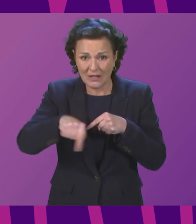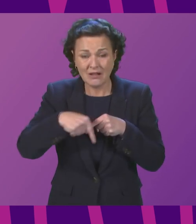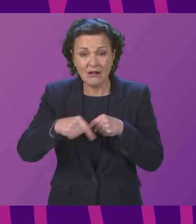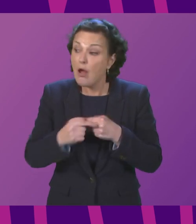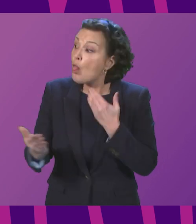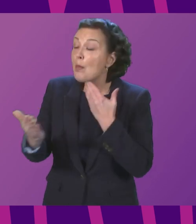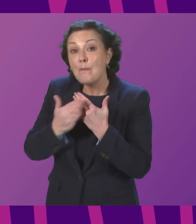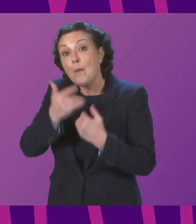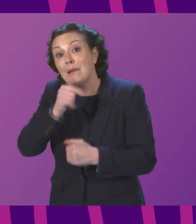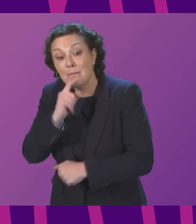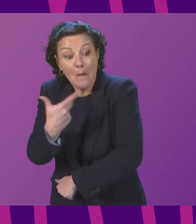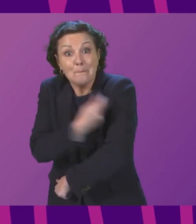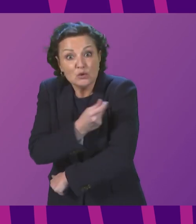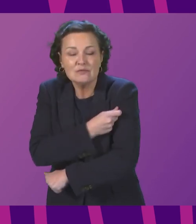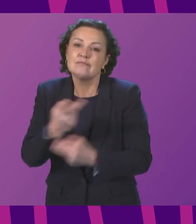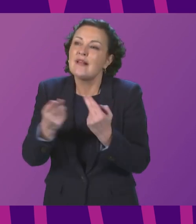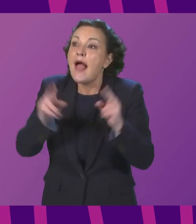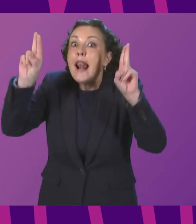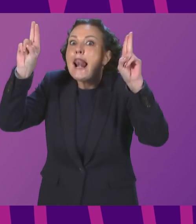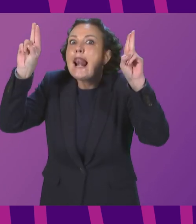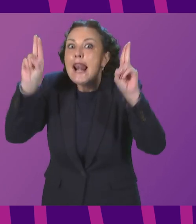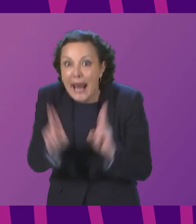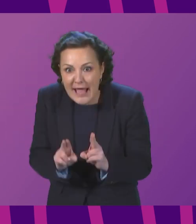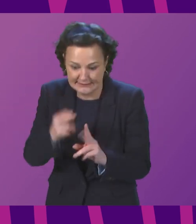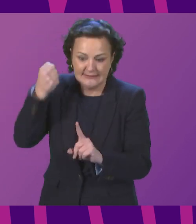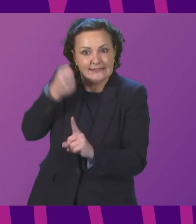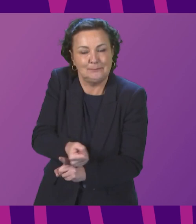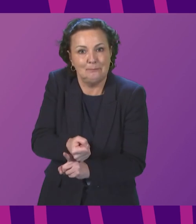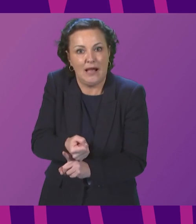who are boosted, the less severe the impact of omicron will be for each of us as individuals,